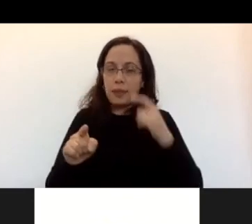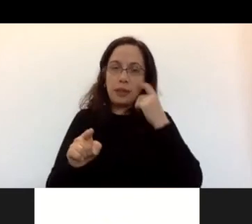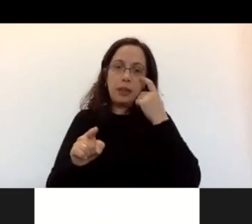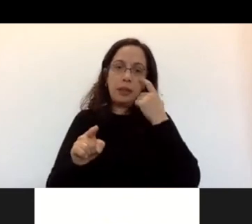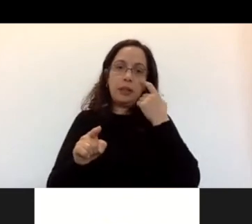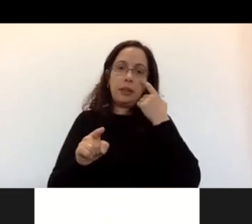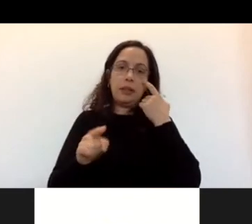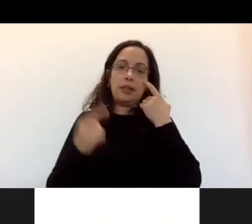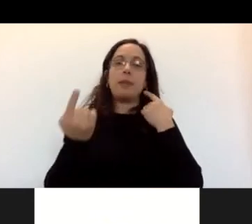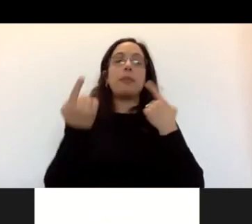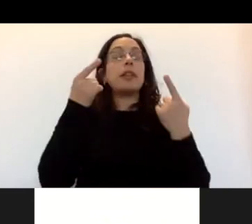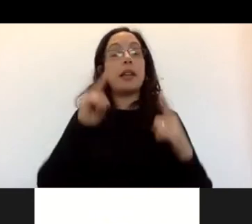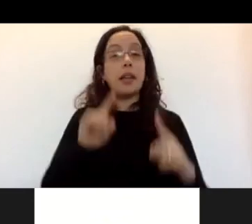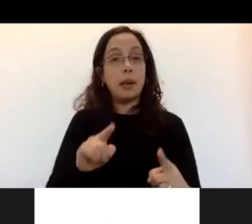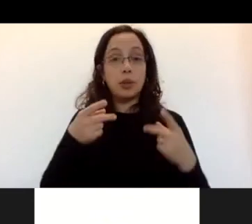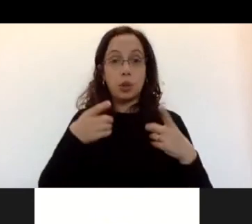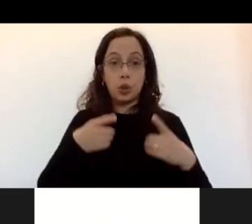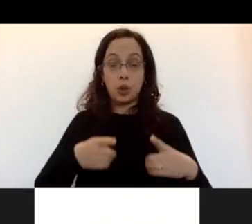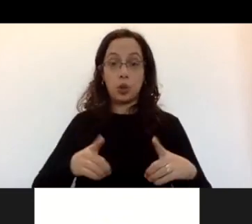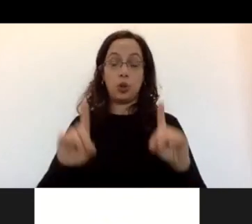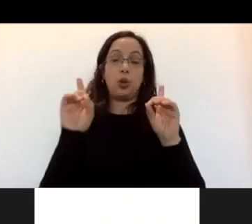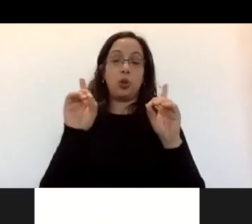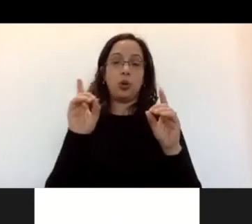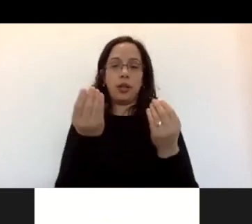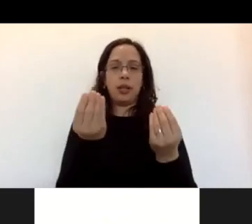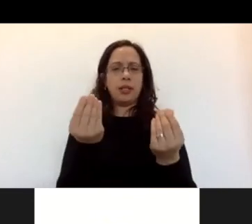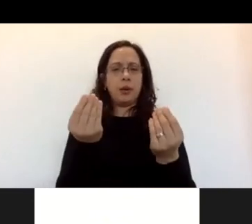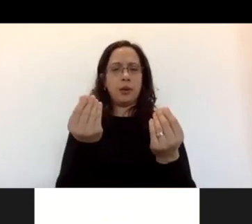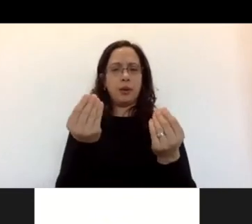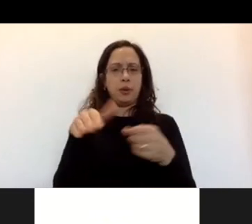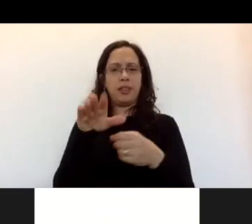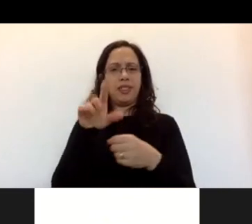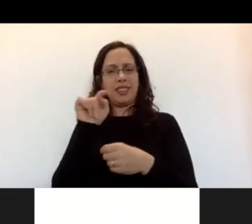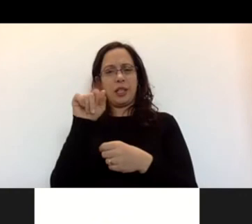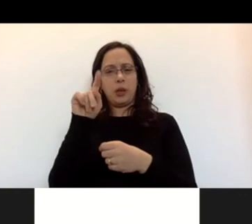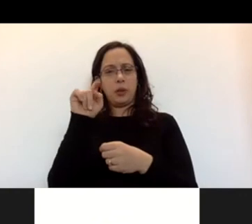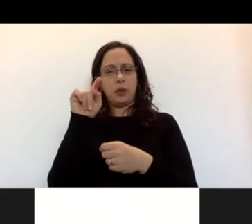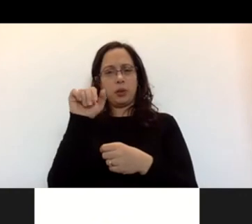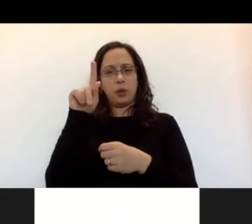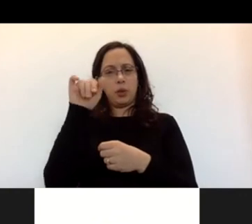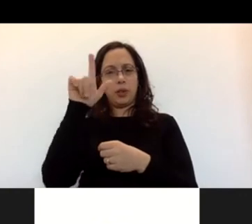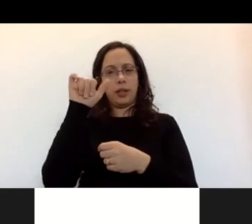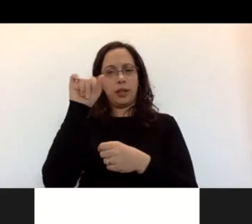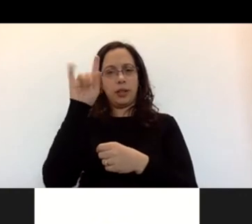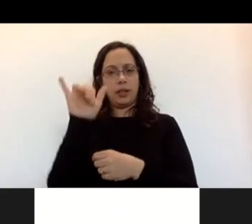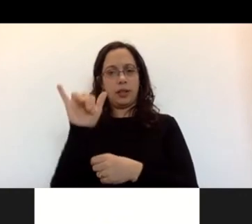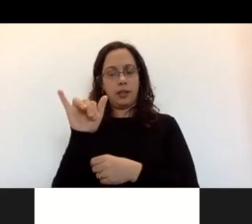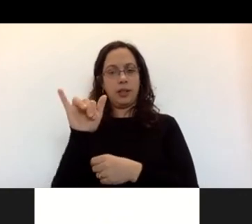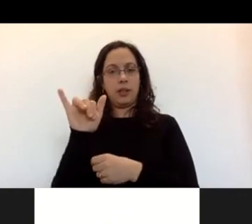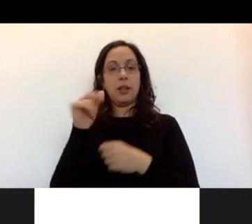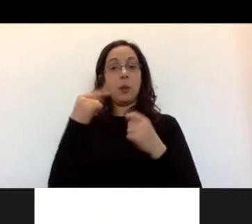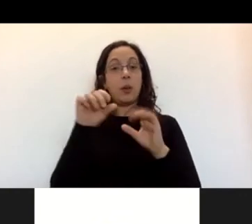in the phenomenon of territoriality that as the state as the state begins to exert energy